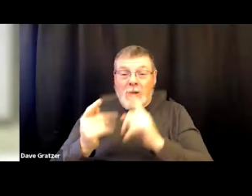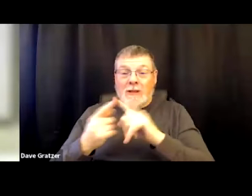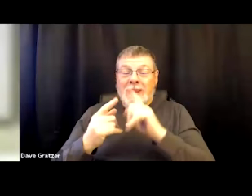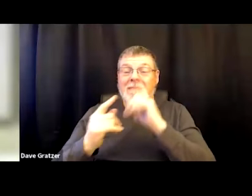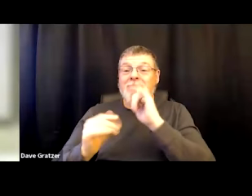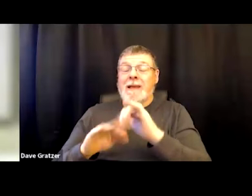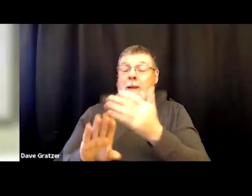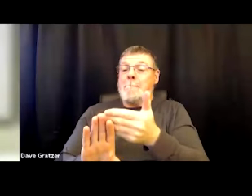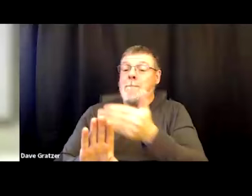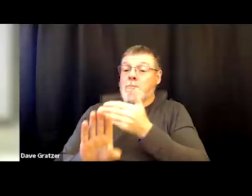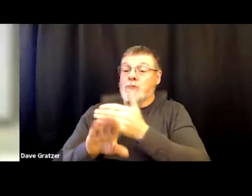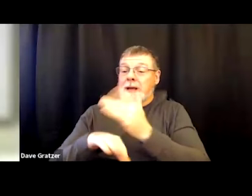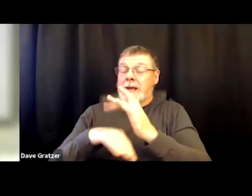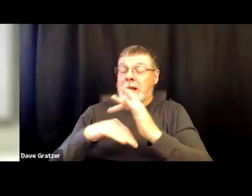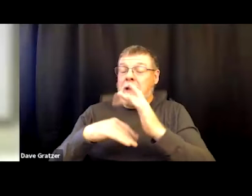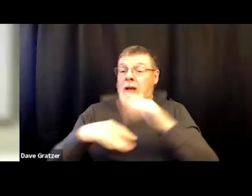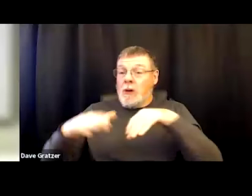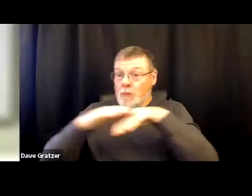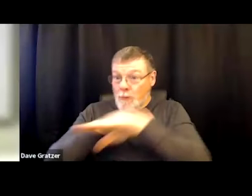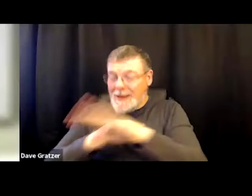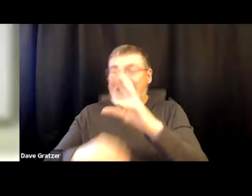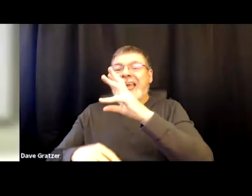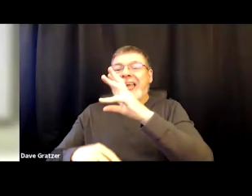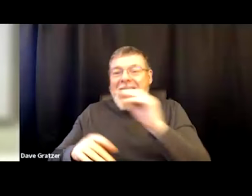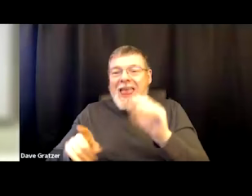but also post-release as people enter the community